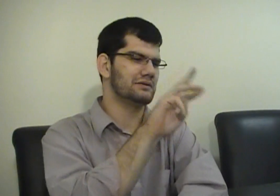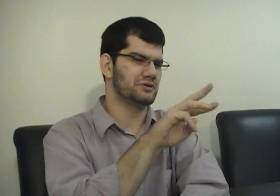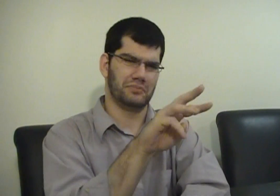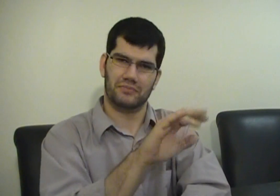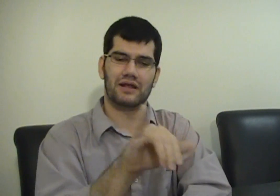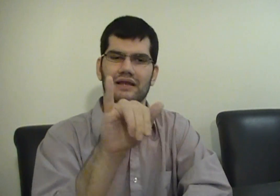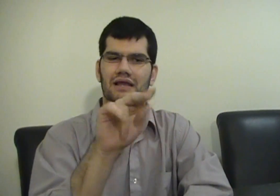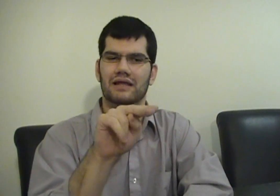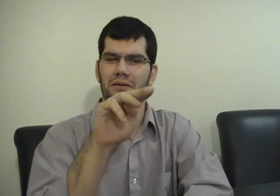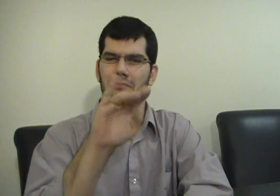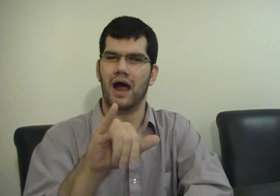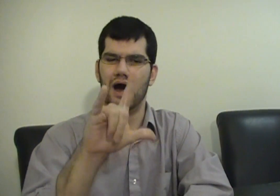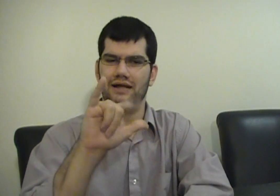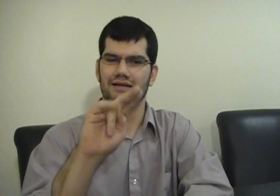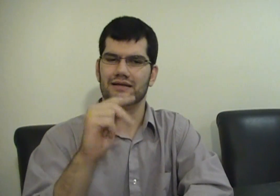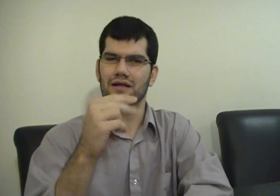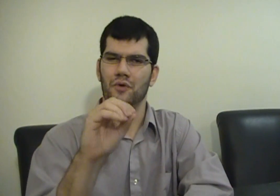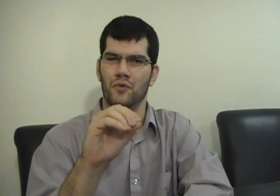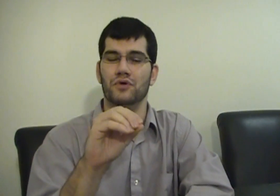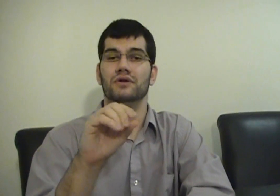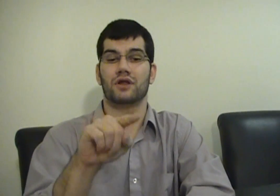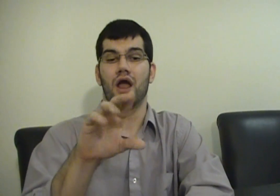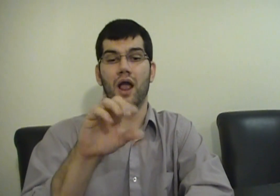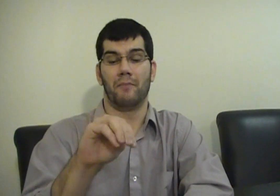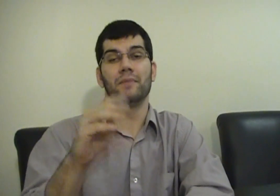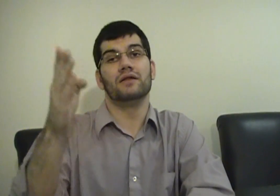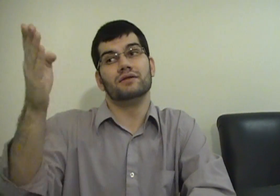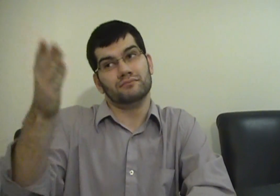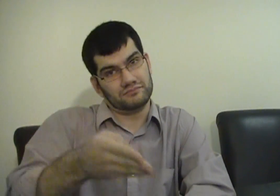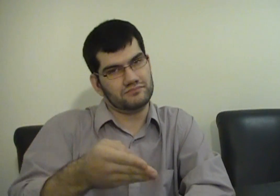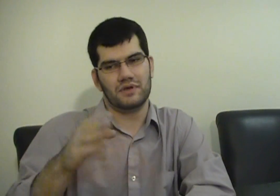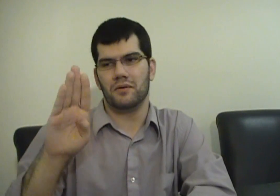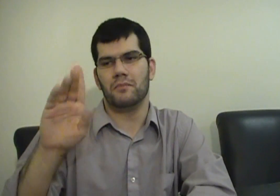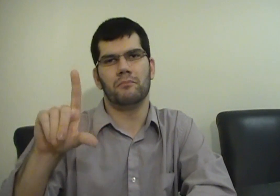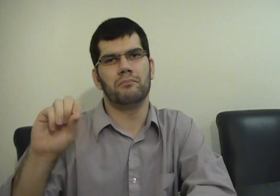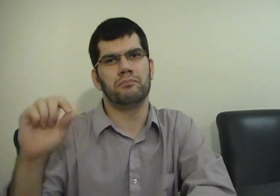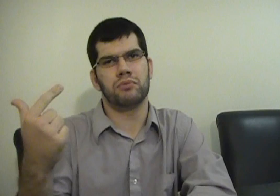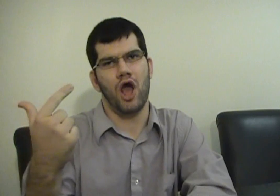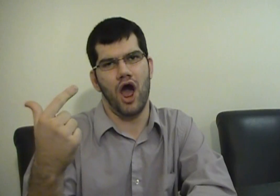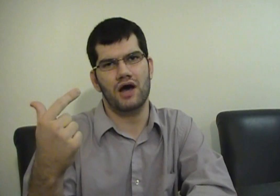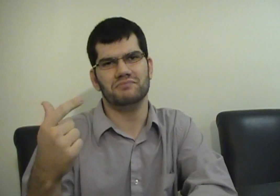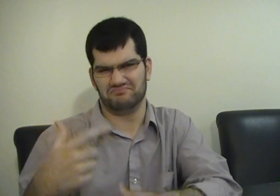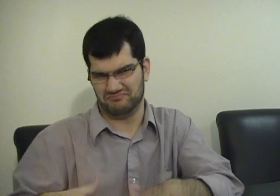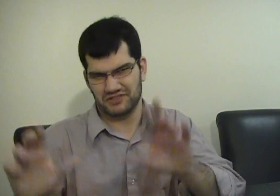http://www.inmylingo.com/blog